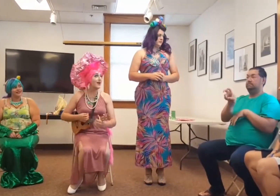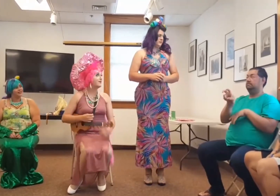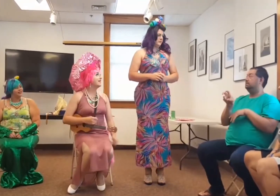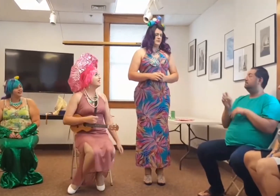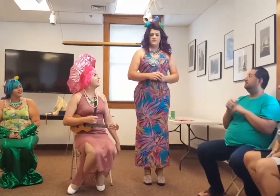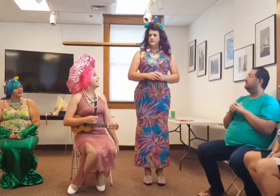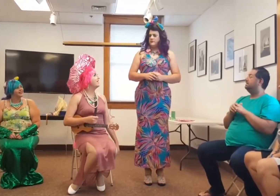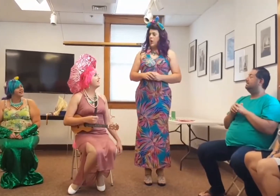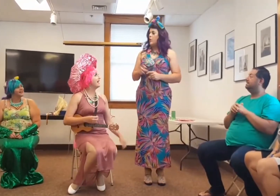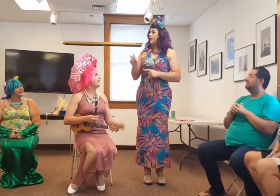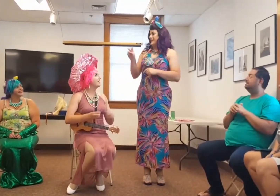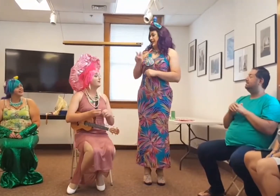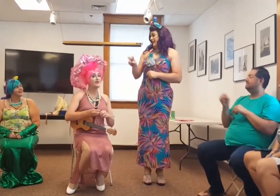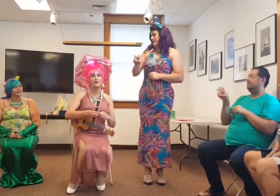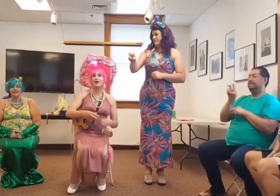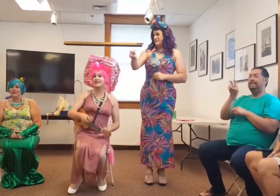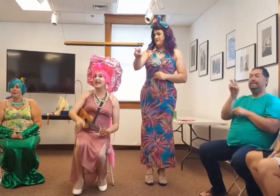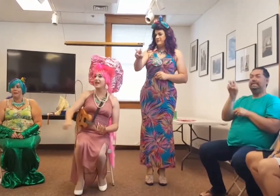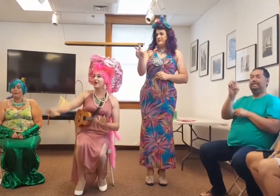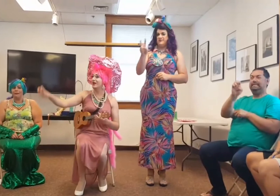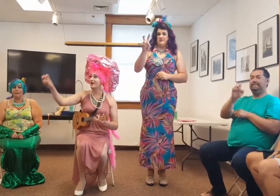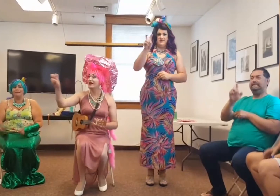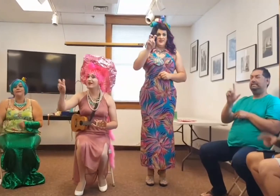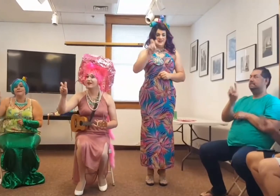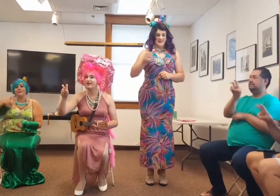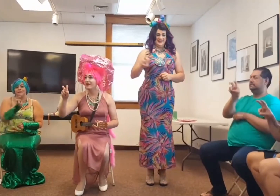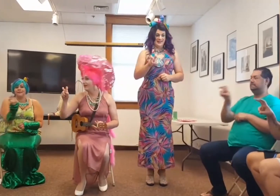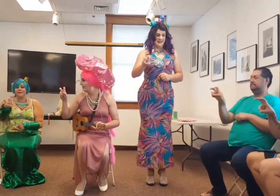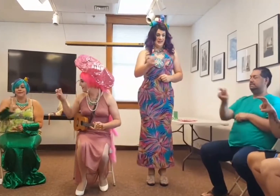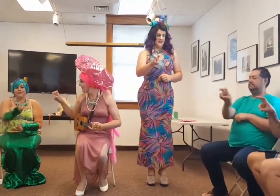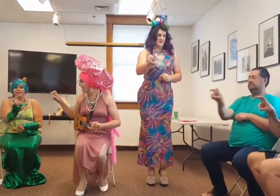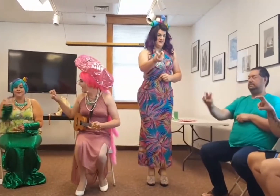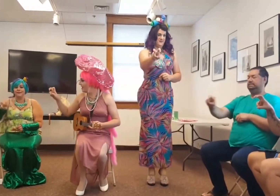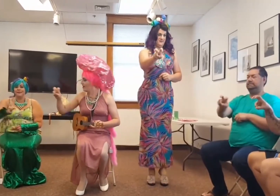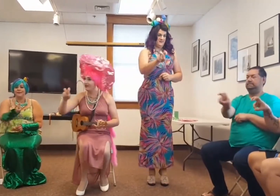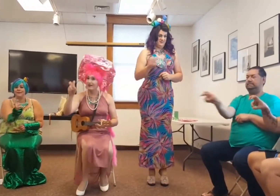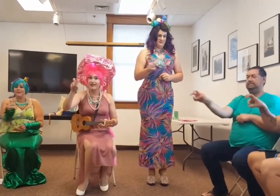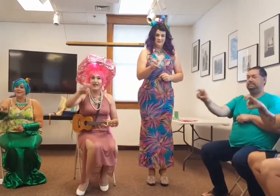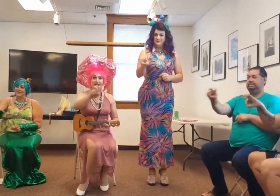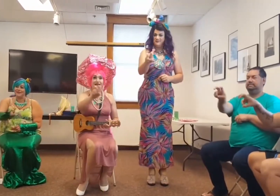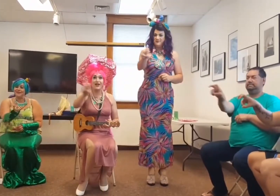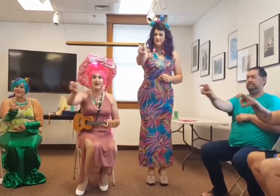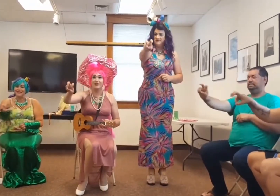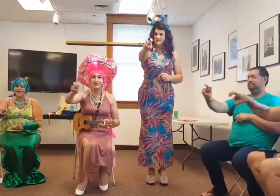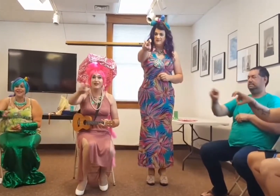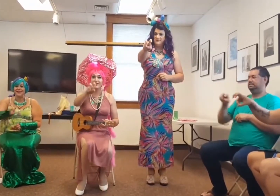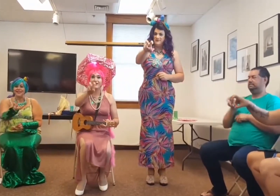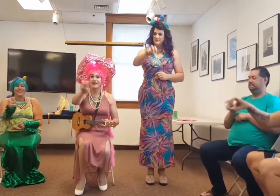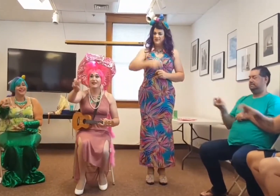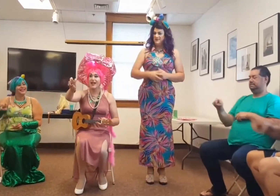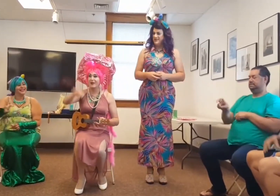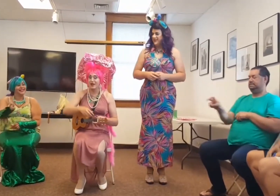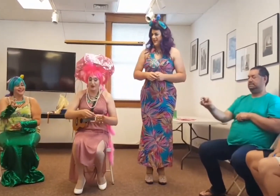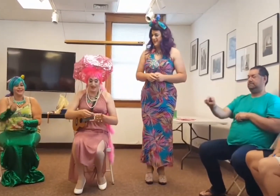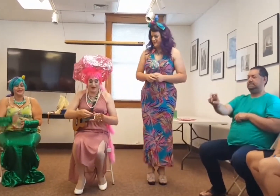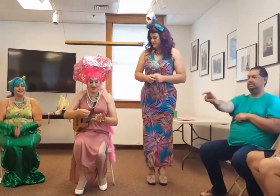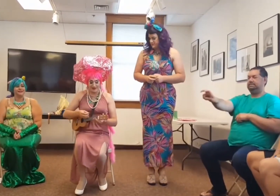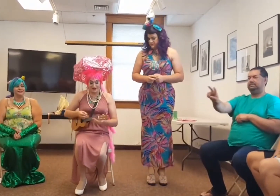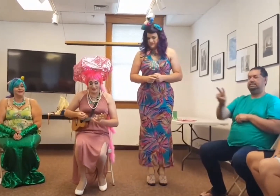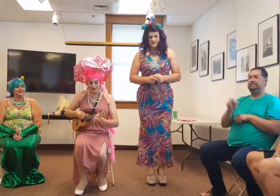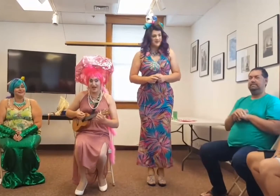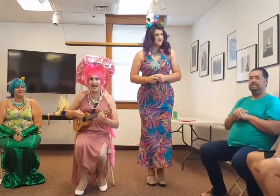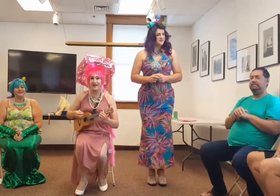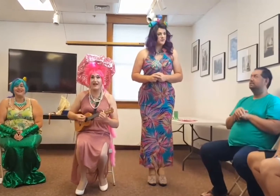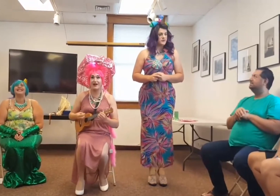We didn't learn eel either. What's "eel?" "Eel." "Eel." There. We know eel now. So let's try adding that on. Ready?